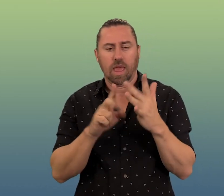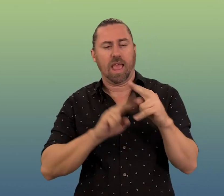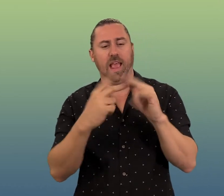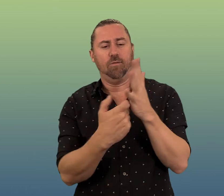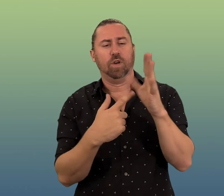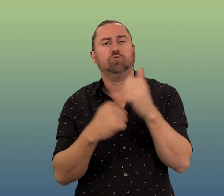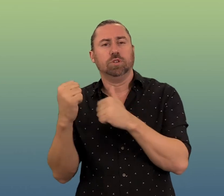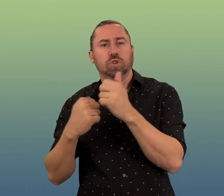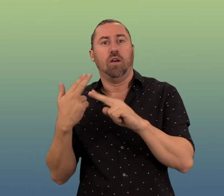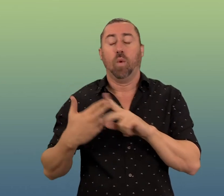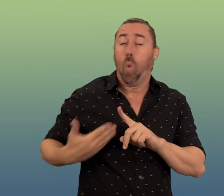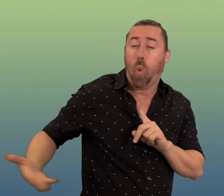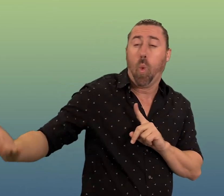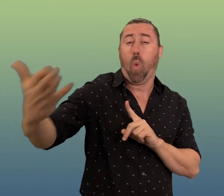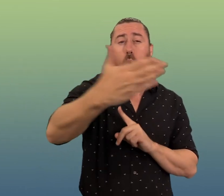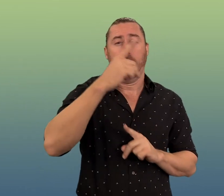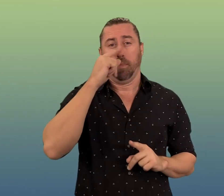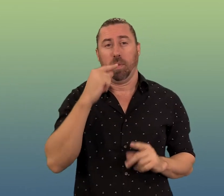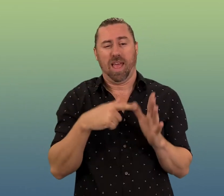for the needs of the widest possible audience.